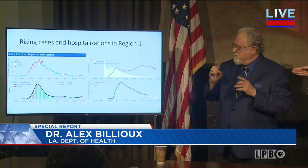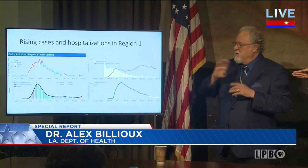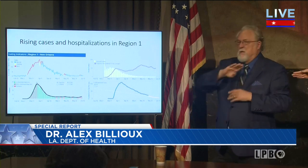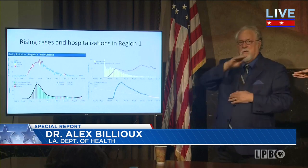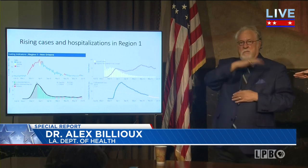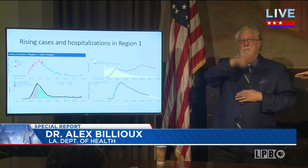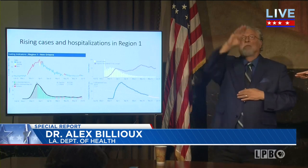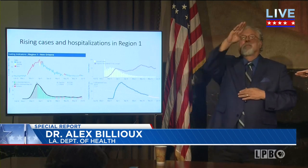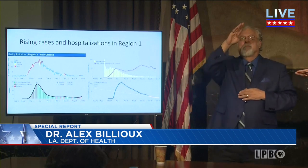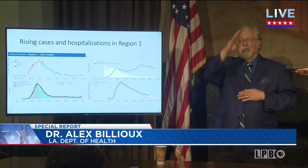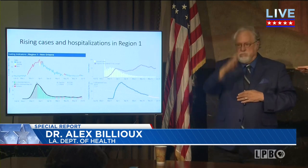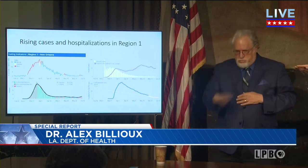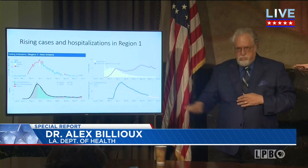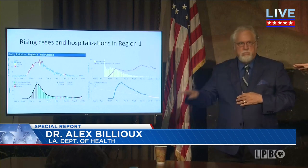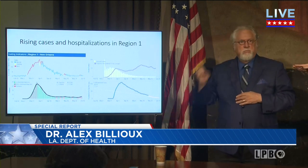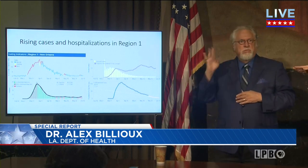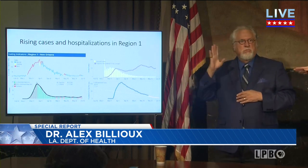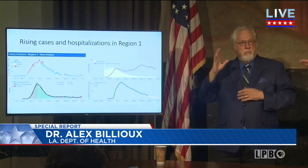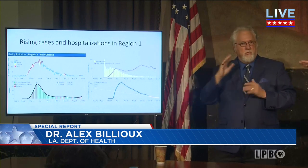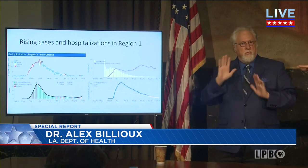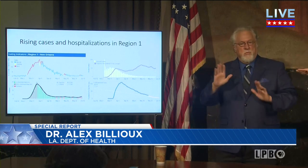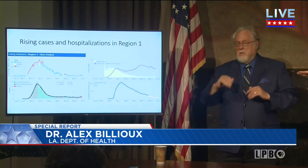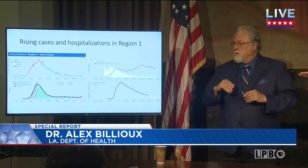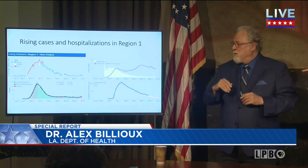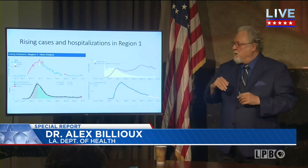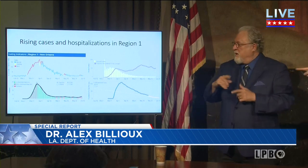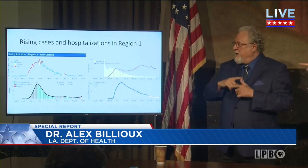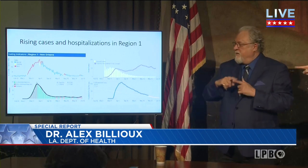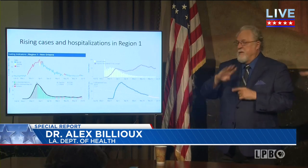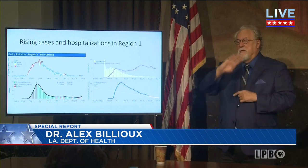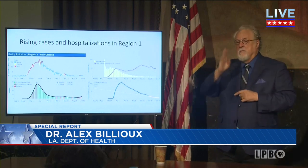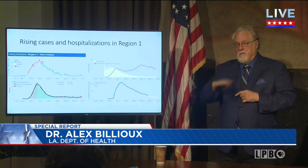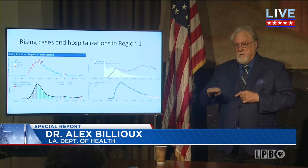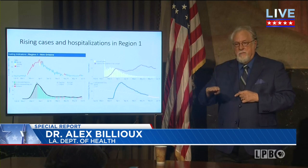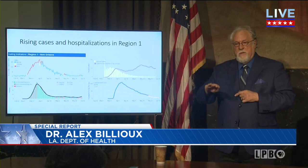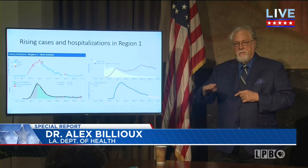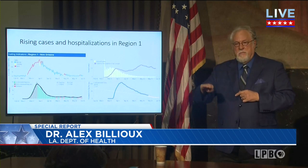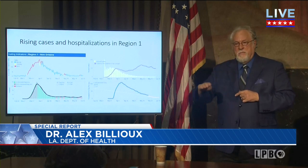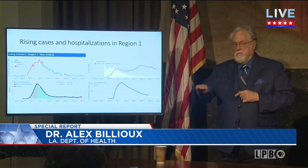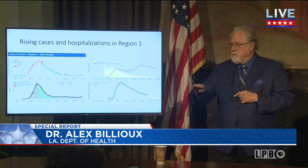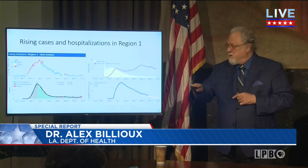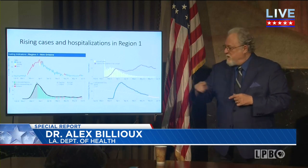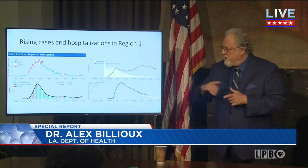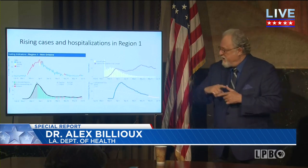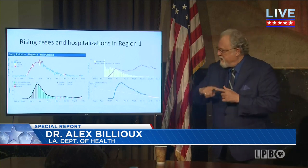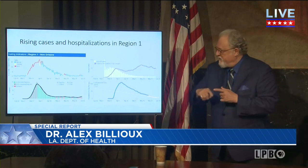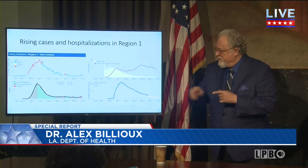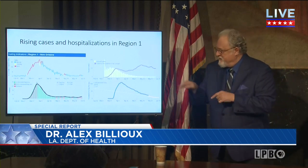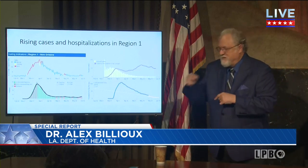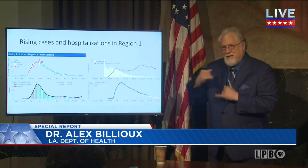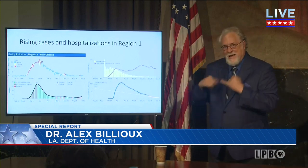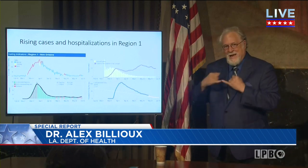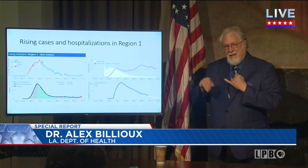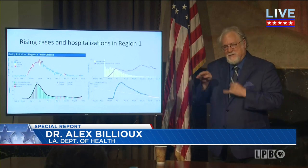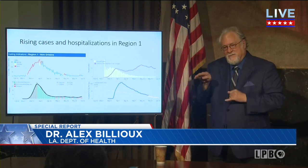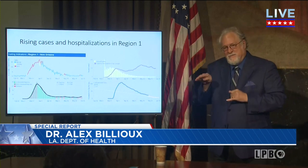SYMPTOMS OF COVID. WHEN WE LOOK AT CASES AGAIN YOU SEE A REALLY DRAMATIC DECLINE